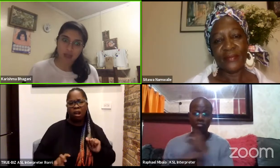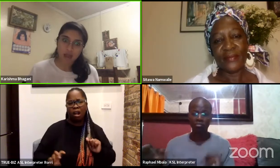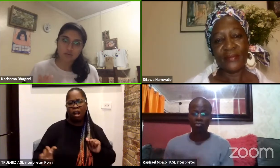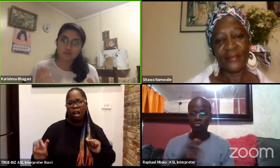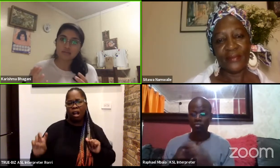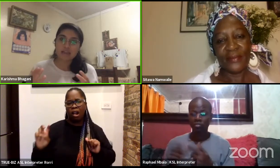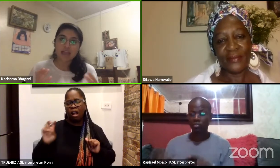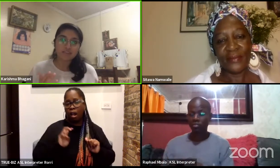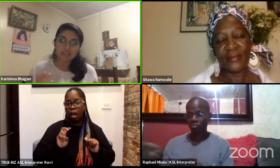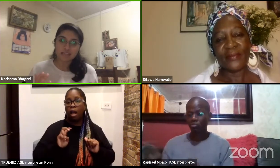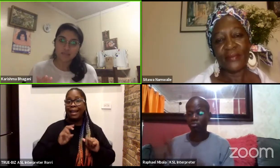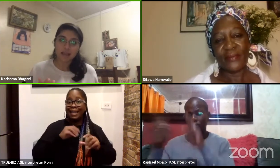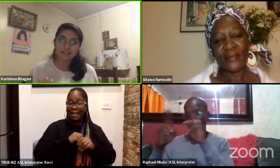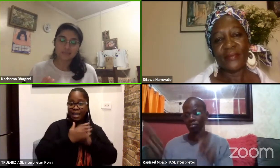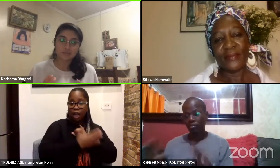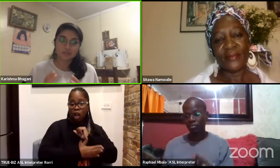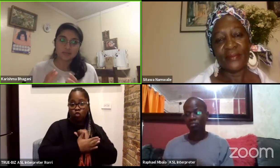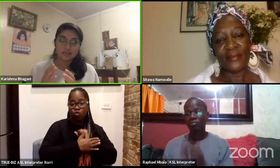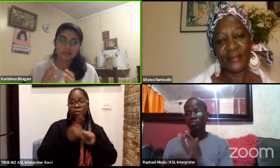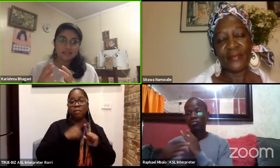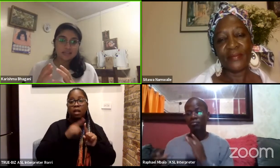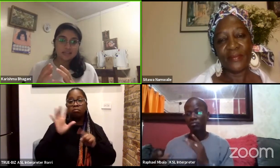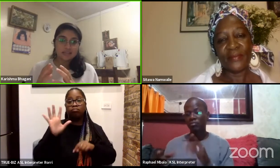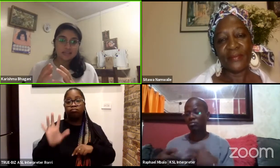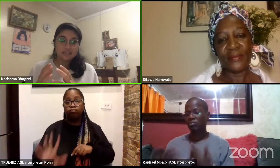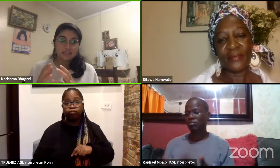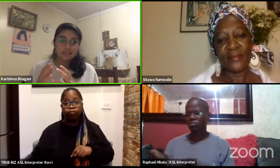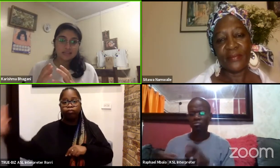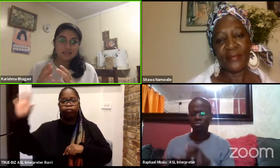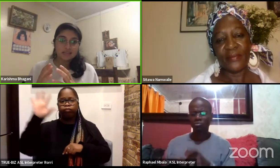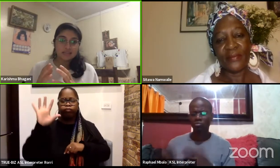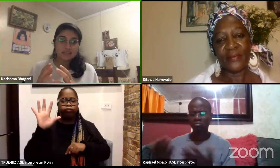How do you navigate the balance between